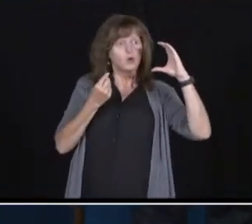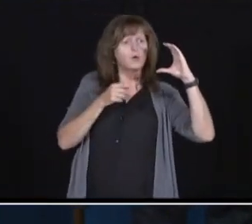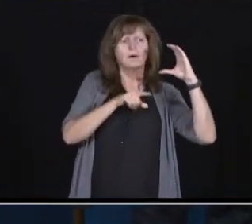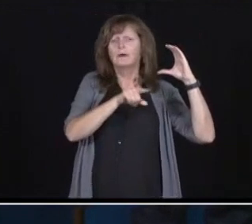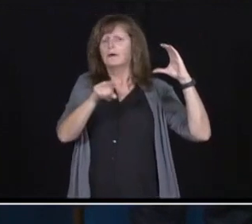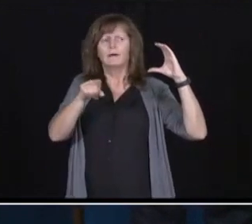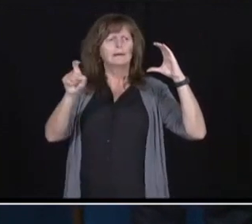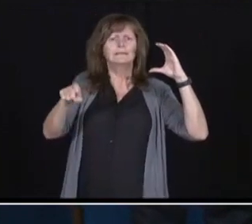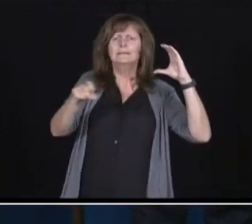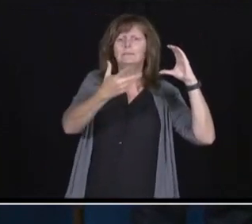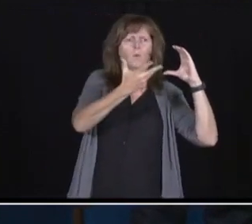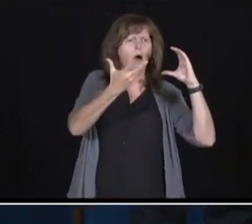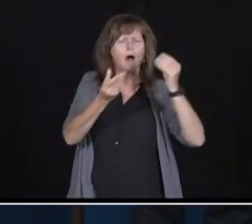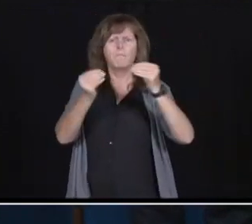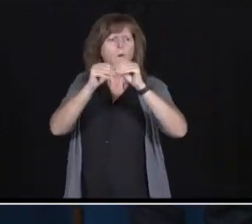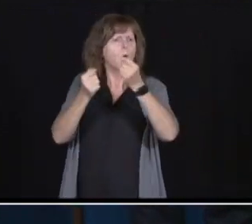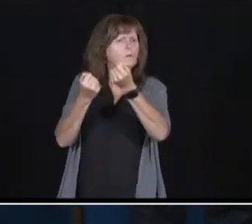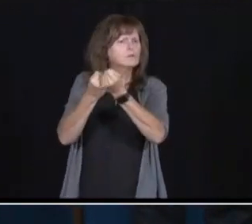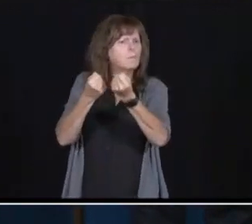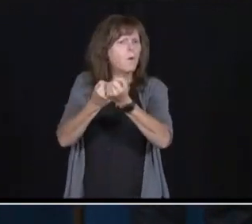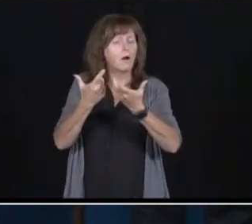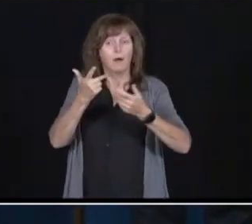For ventilation,